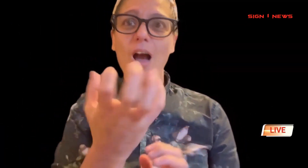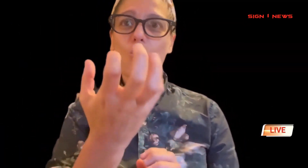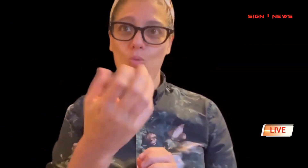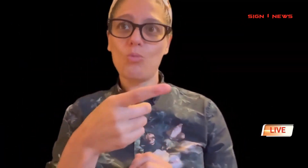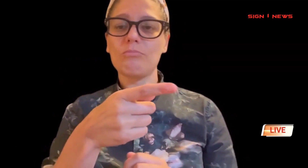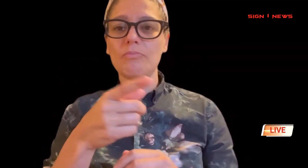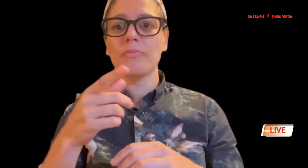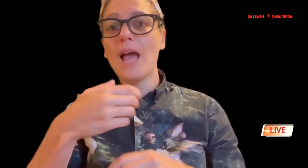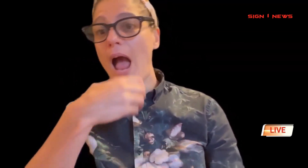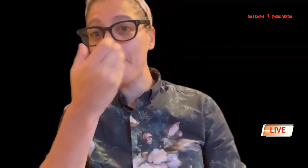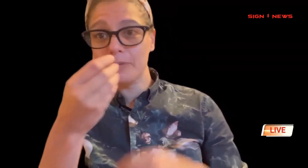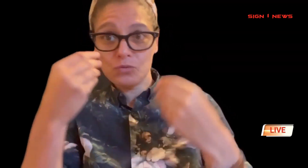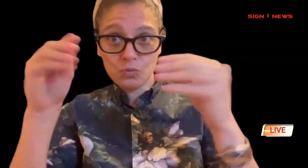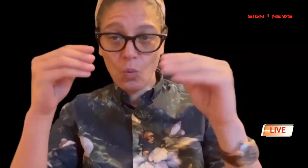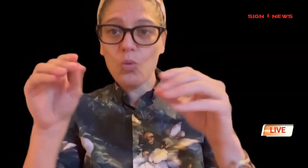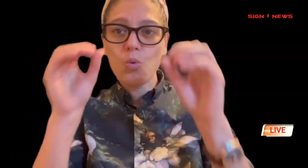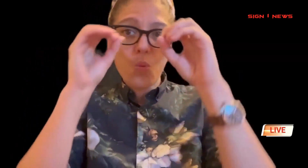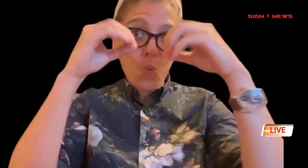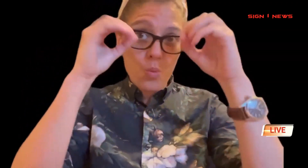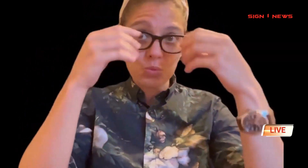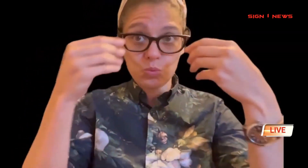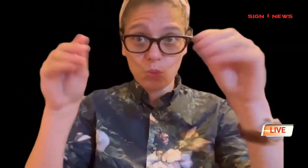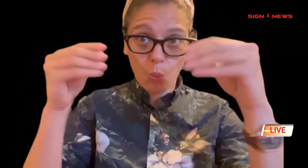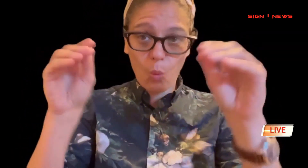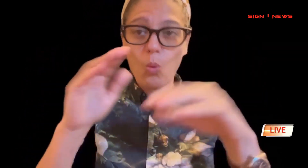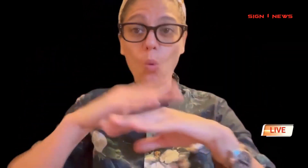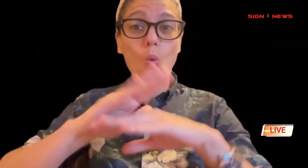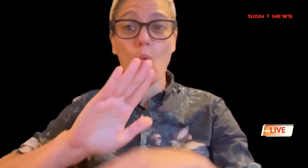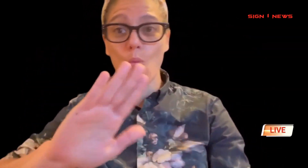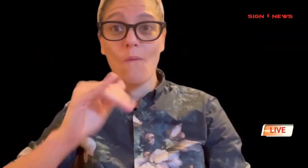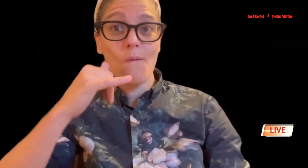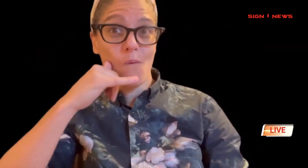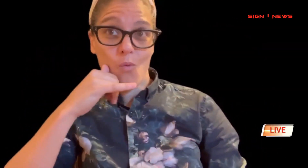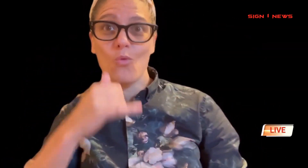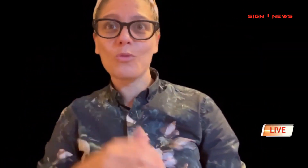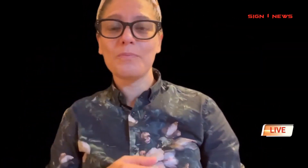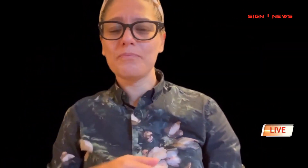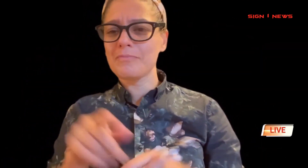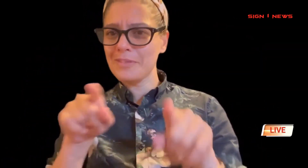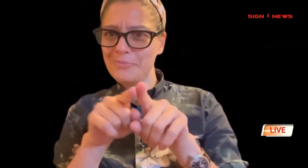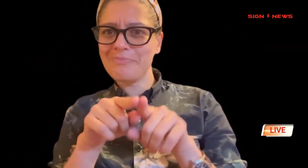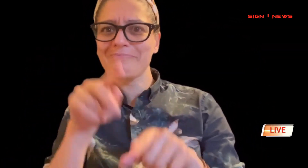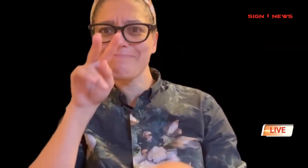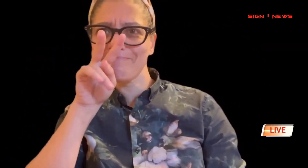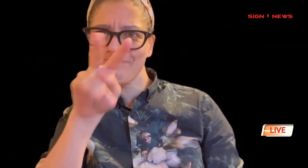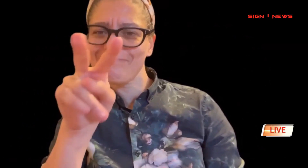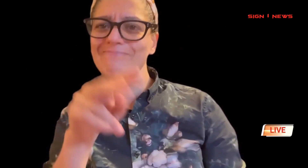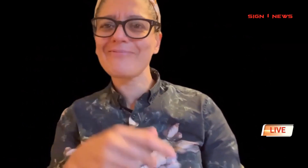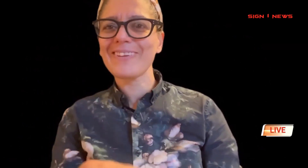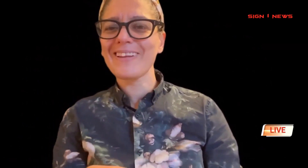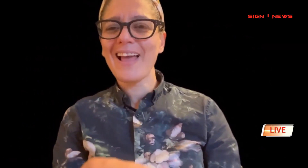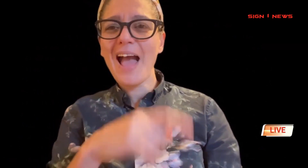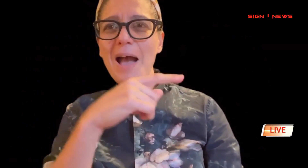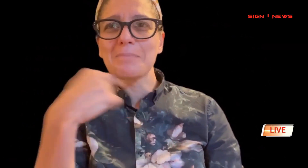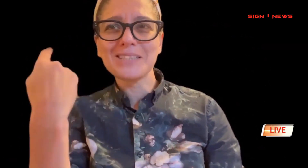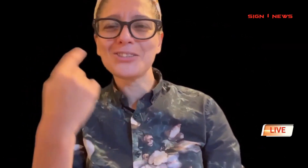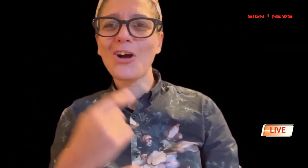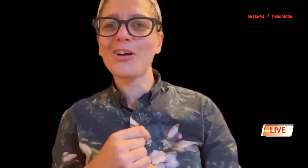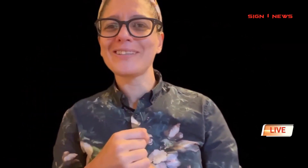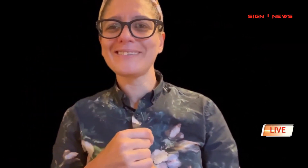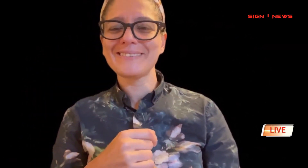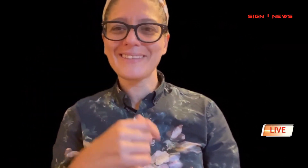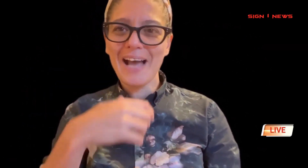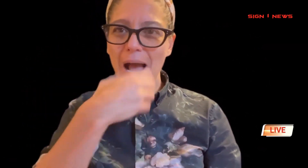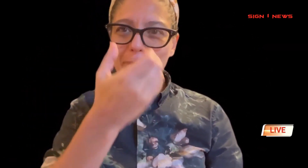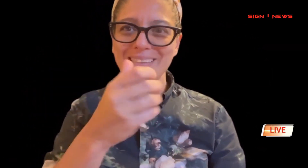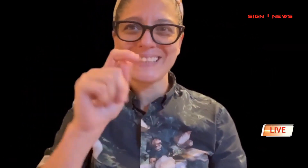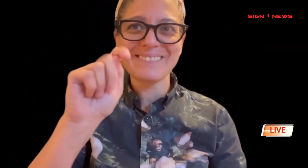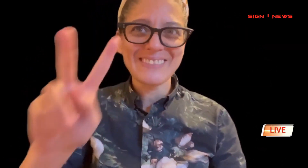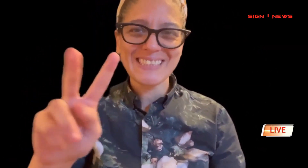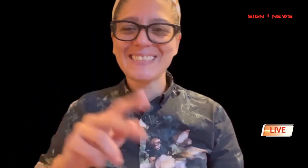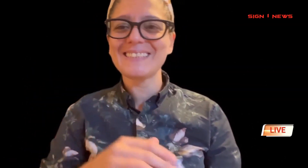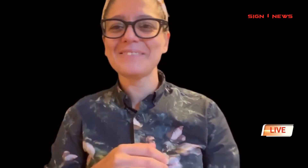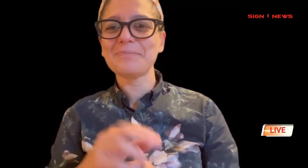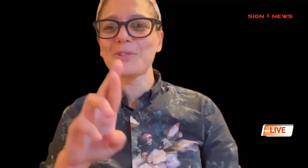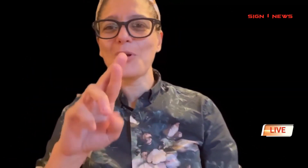or Google play store on your smart phone and you can also watch on Amazon Apple TV and